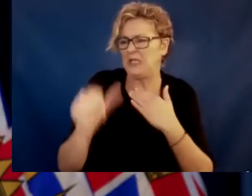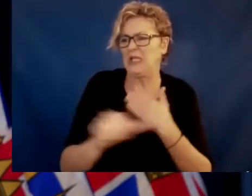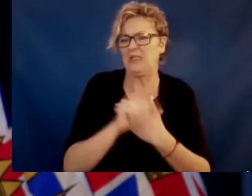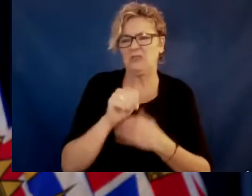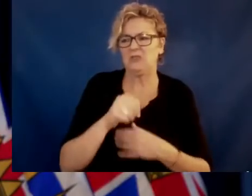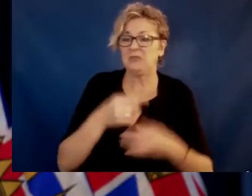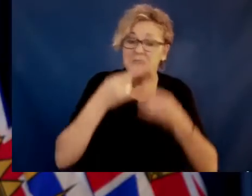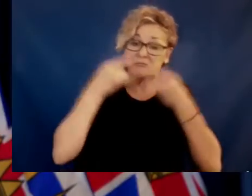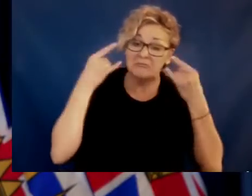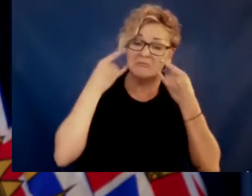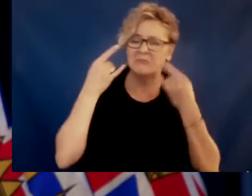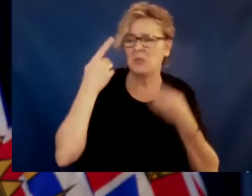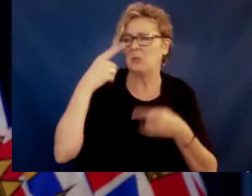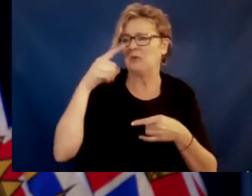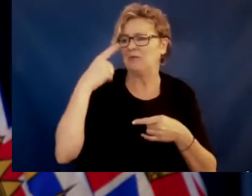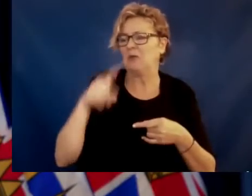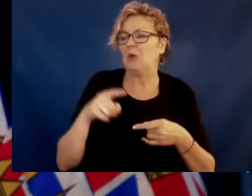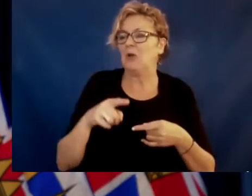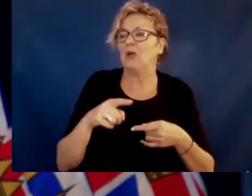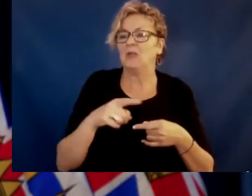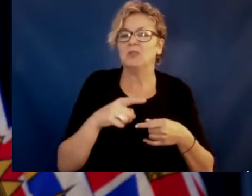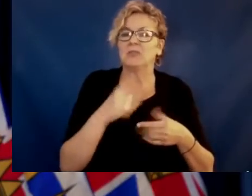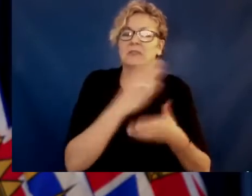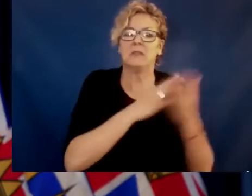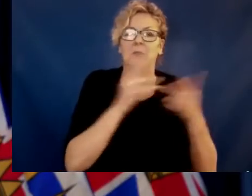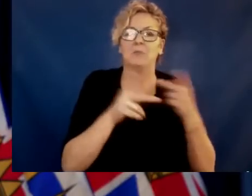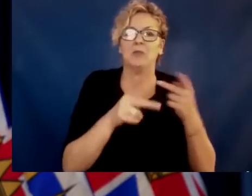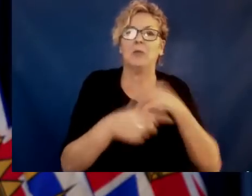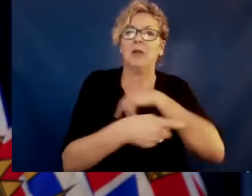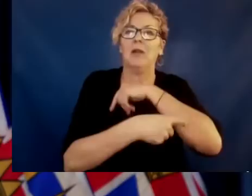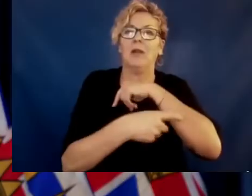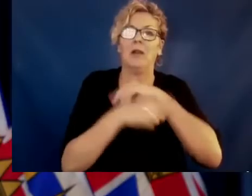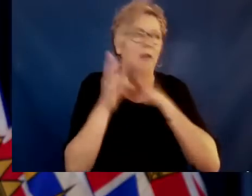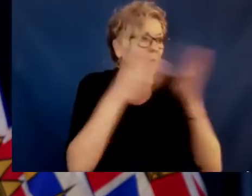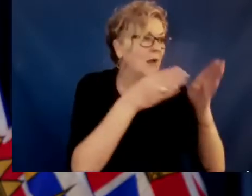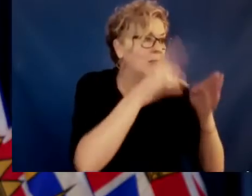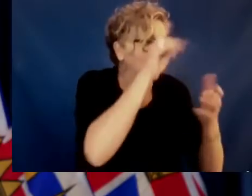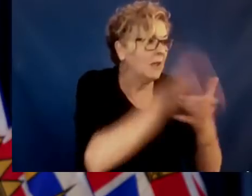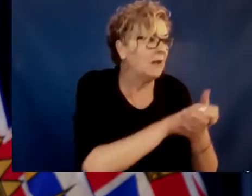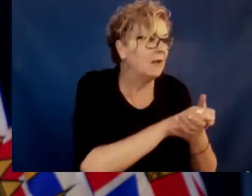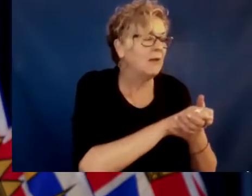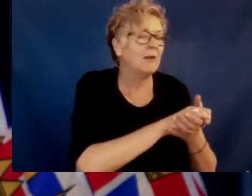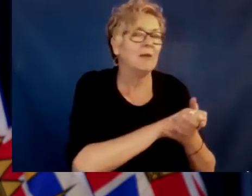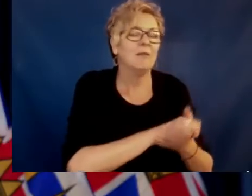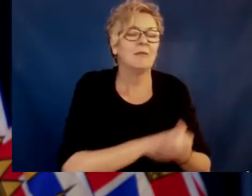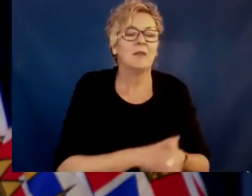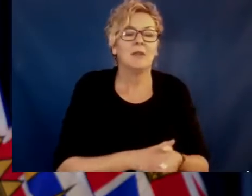the political rhetoric, unfortunately, from our neighbours to the south. But we do know here that